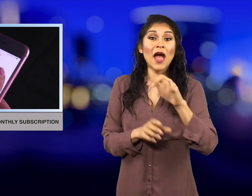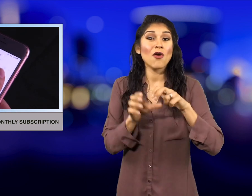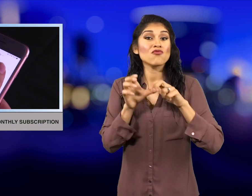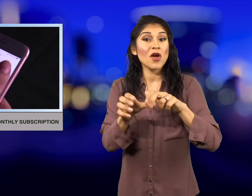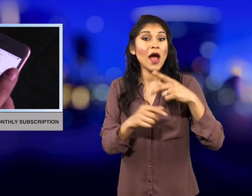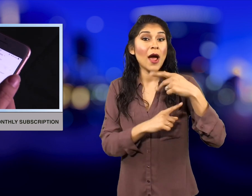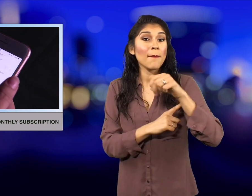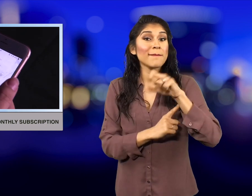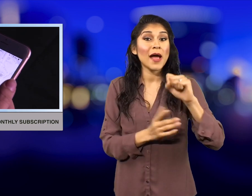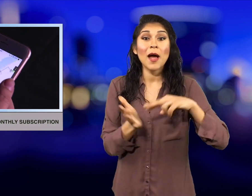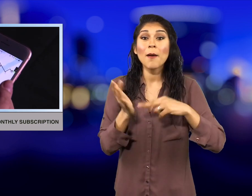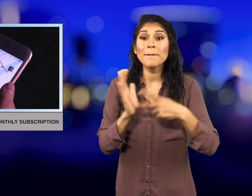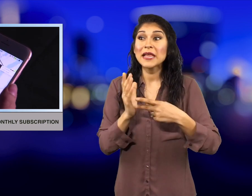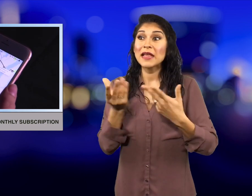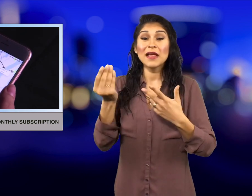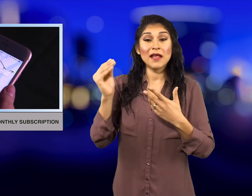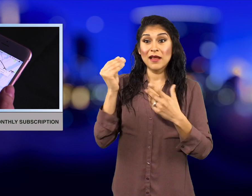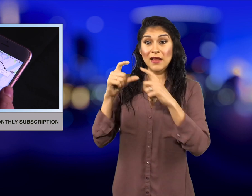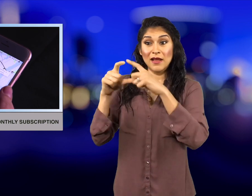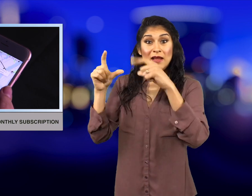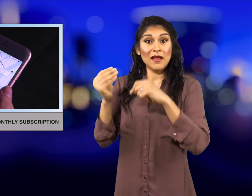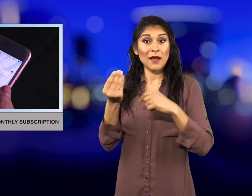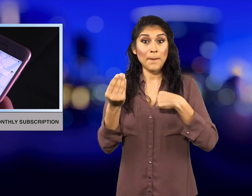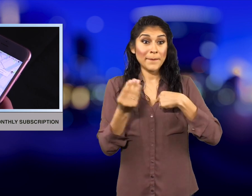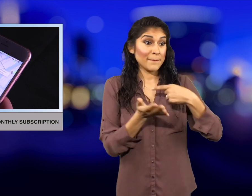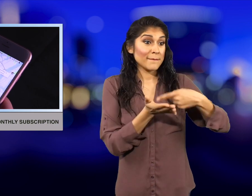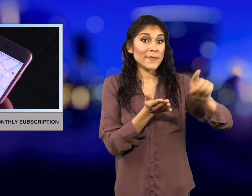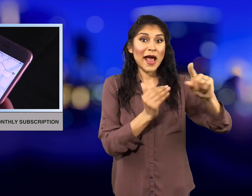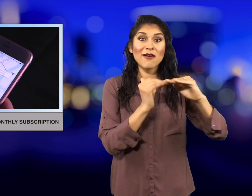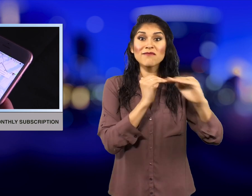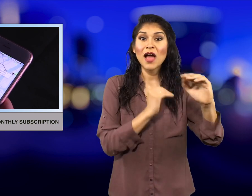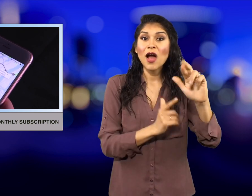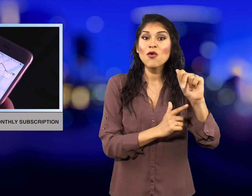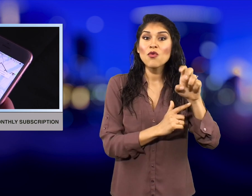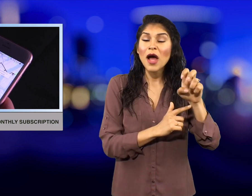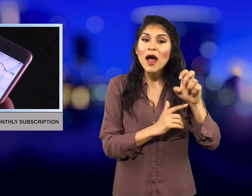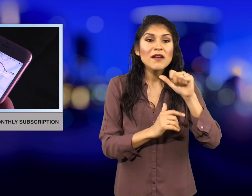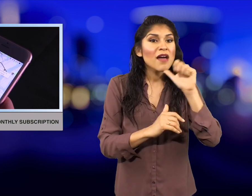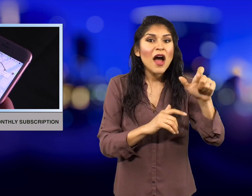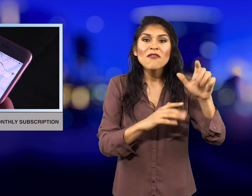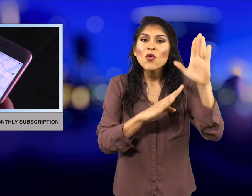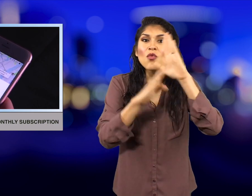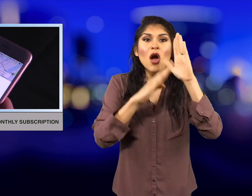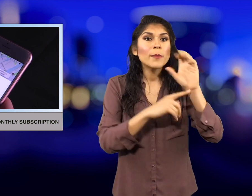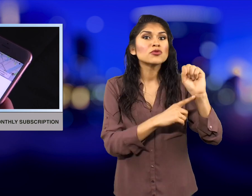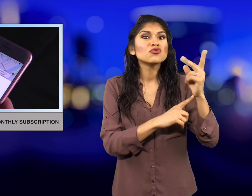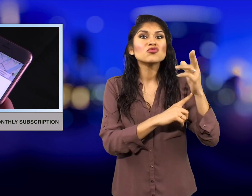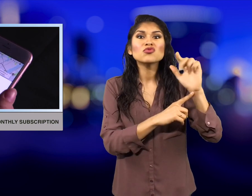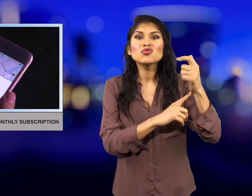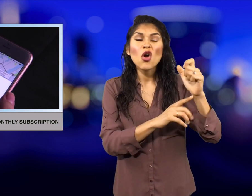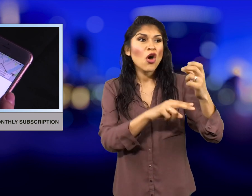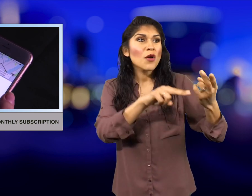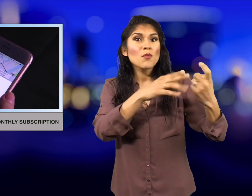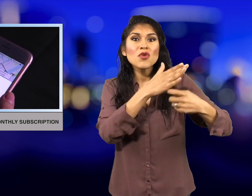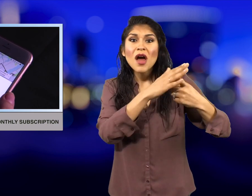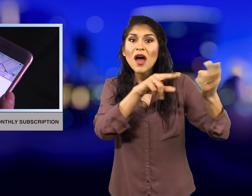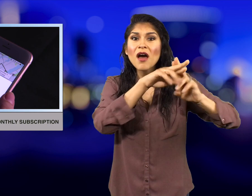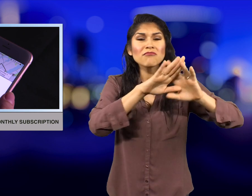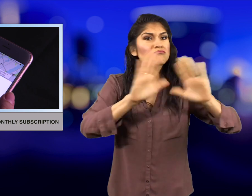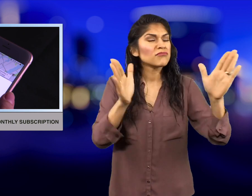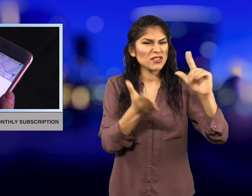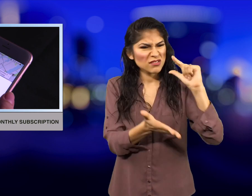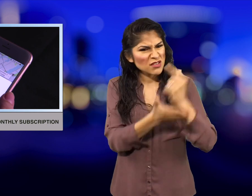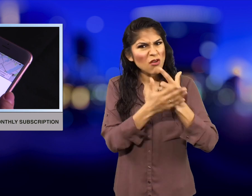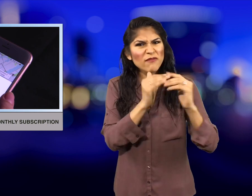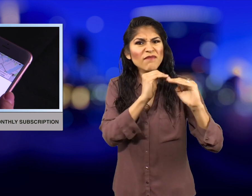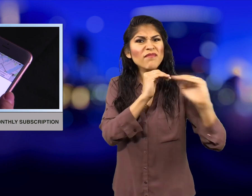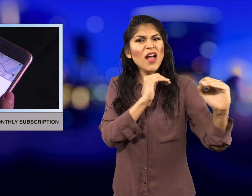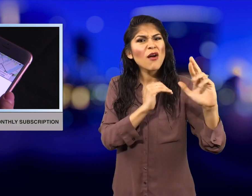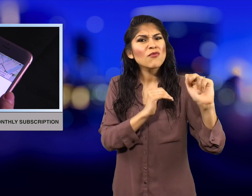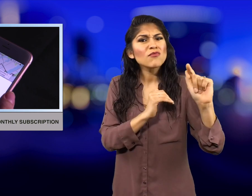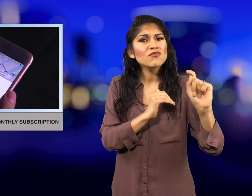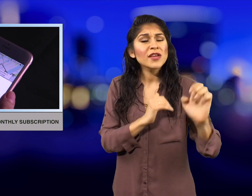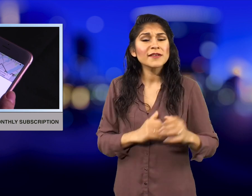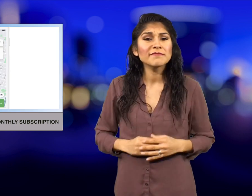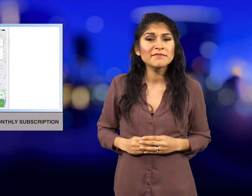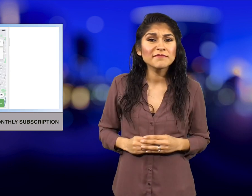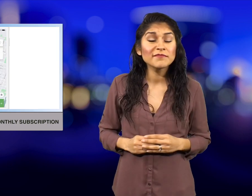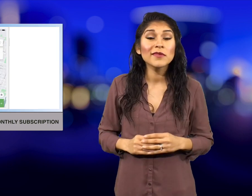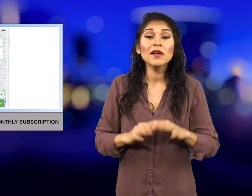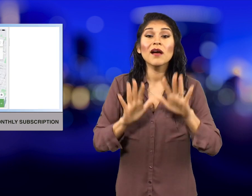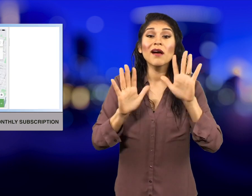With Ride Pass, customers can lock in consistent, flat rate prices on any ride they take.